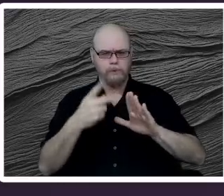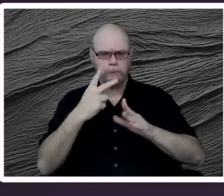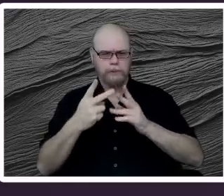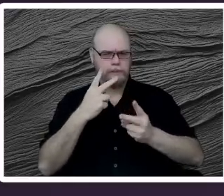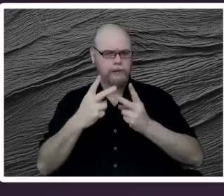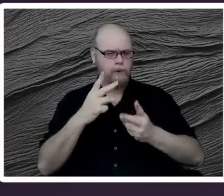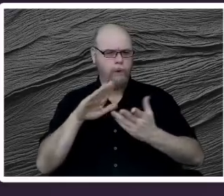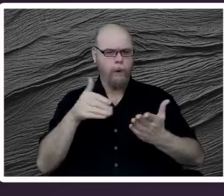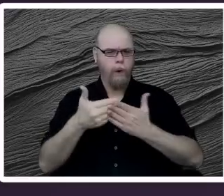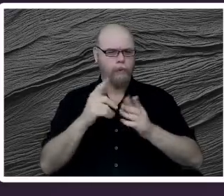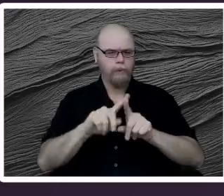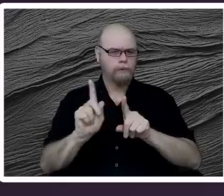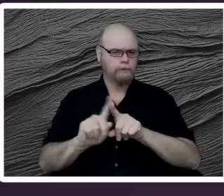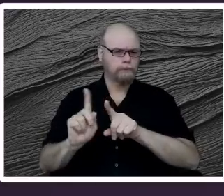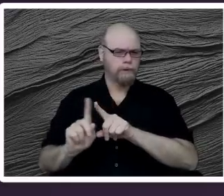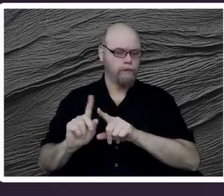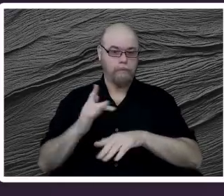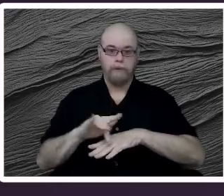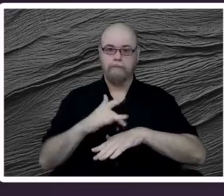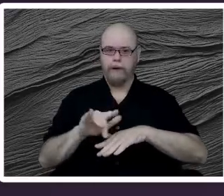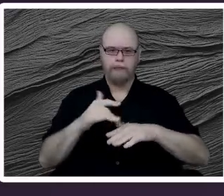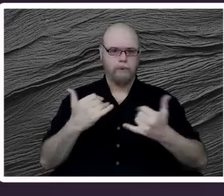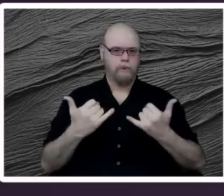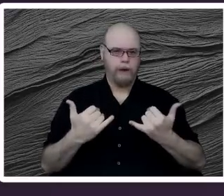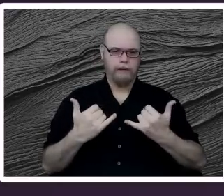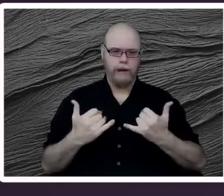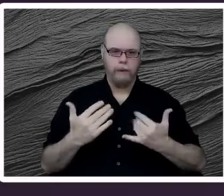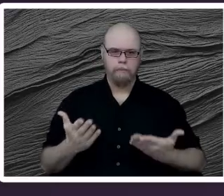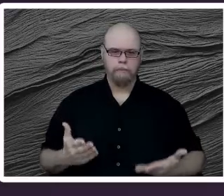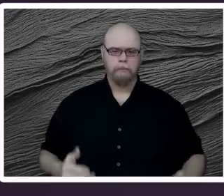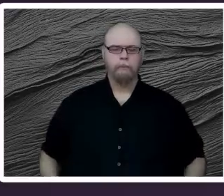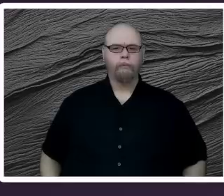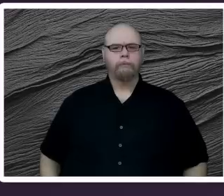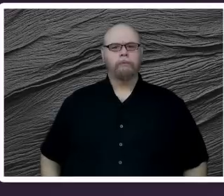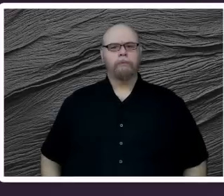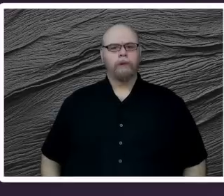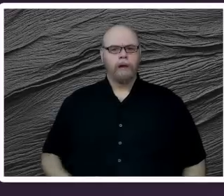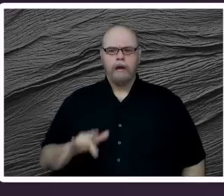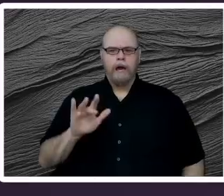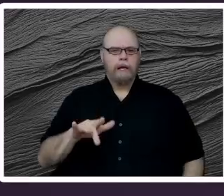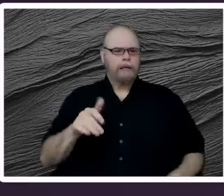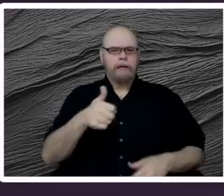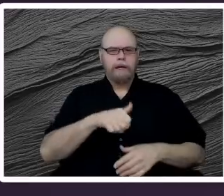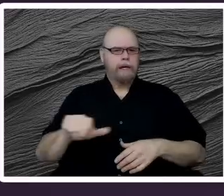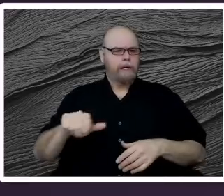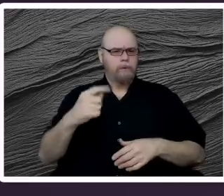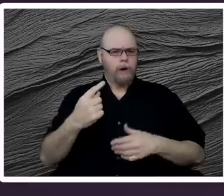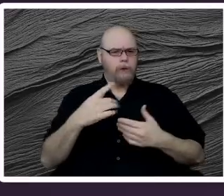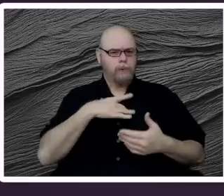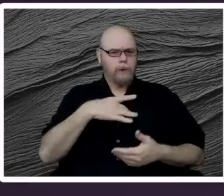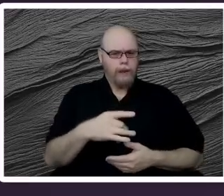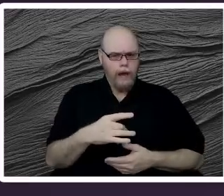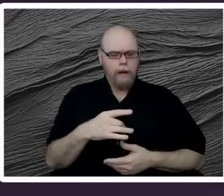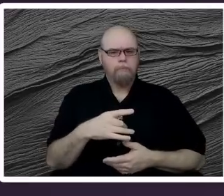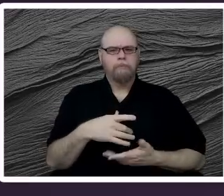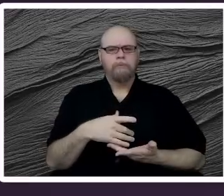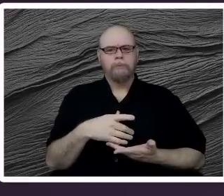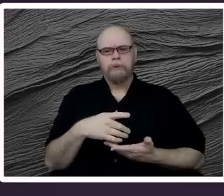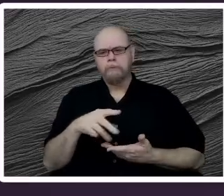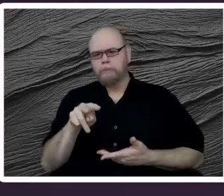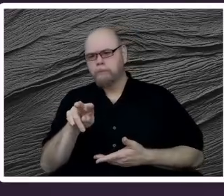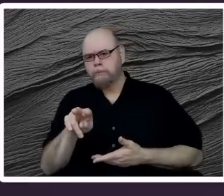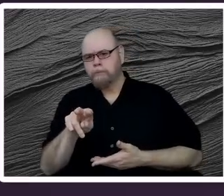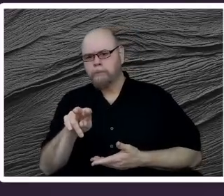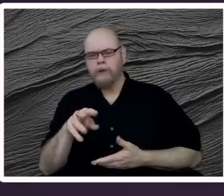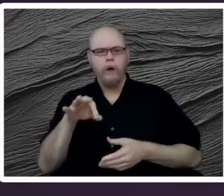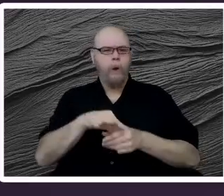you right now. Click on any one that you like. Let's take a look at Votes for Women perhaps.